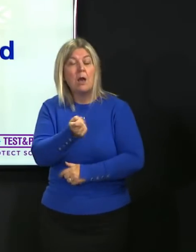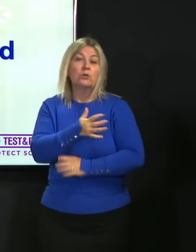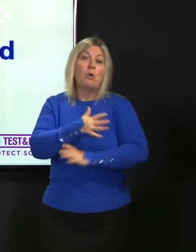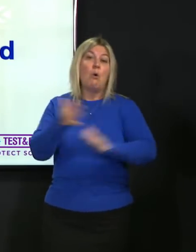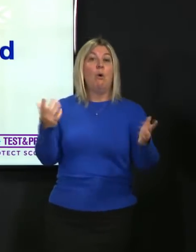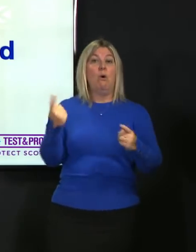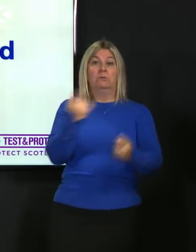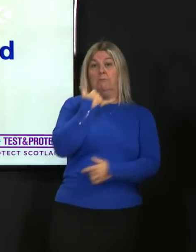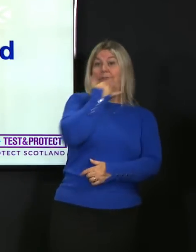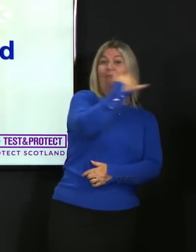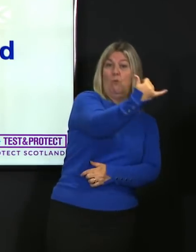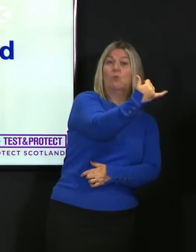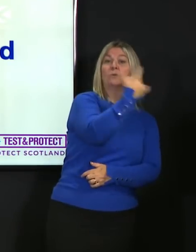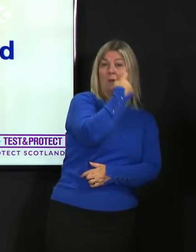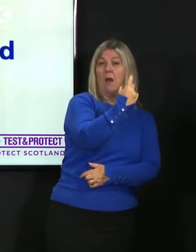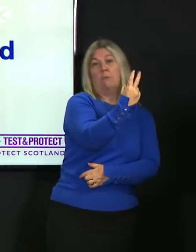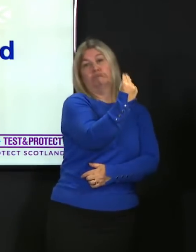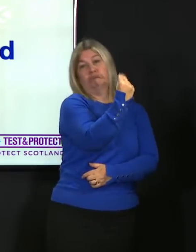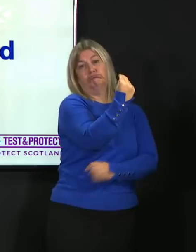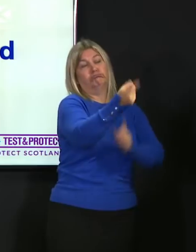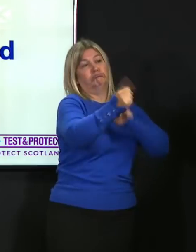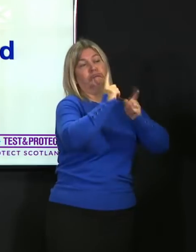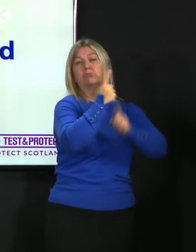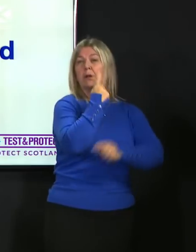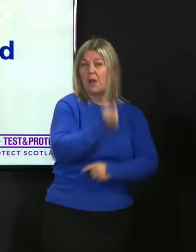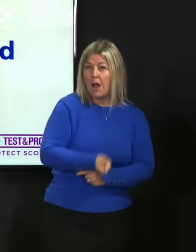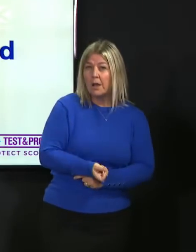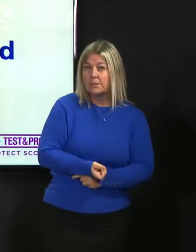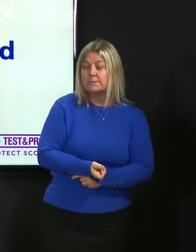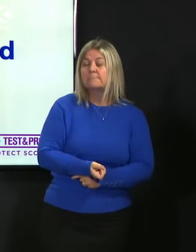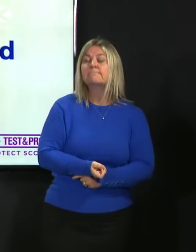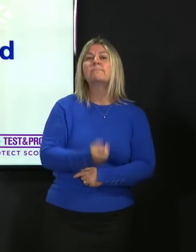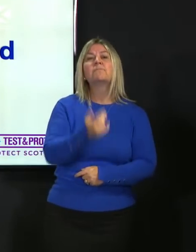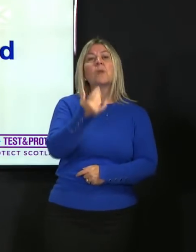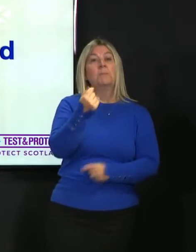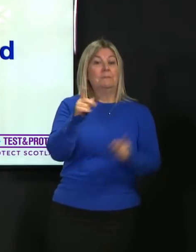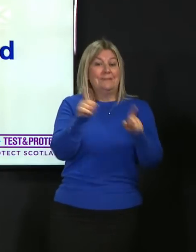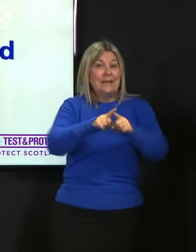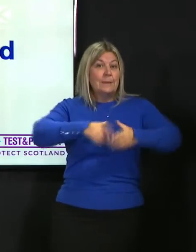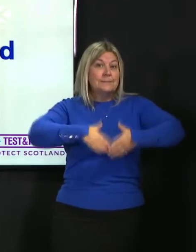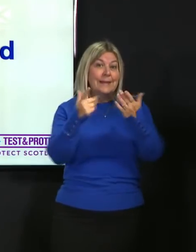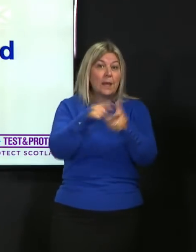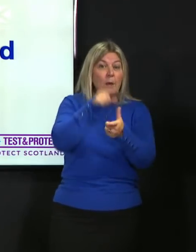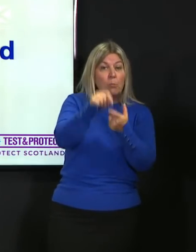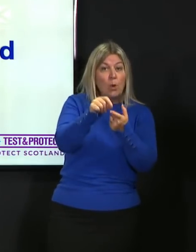With many people being able to access a same-day appointment with their GP so that they can be